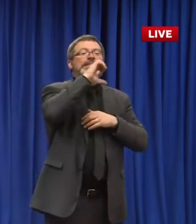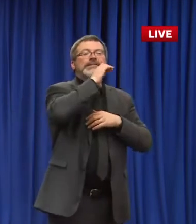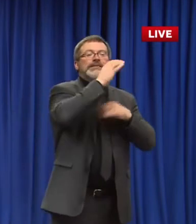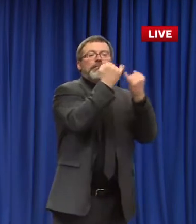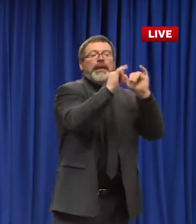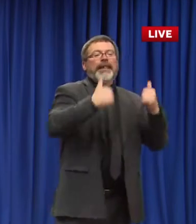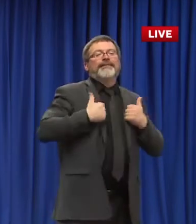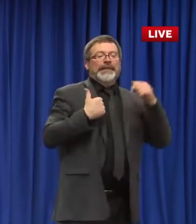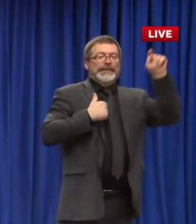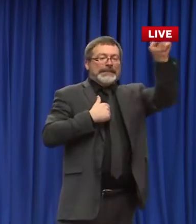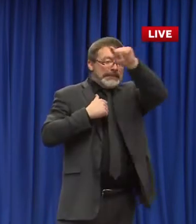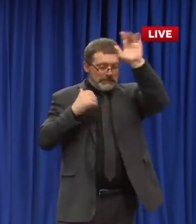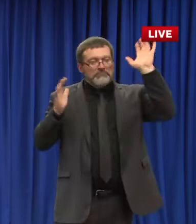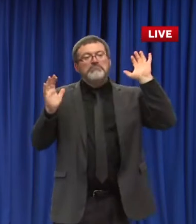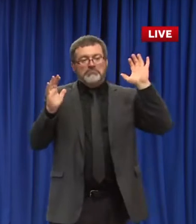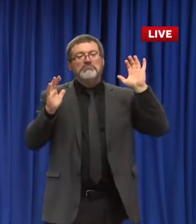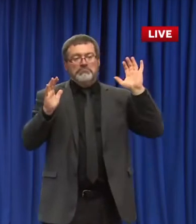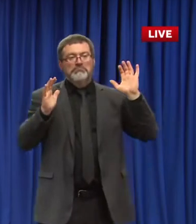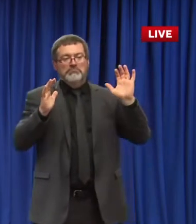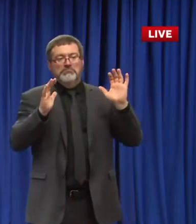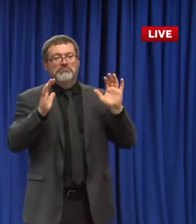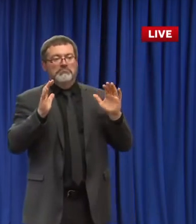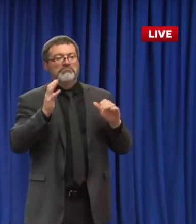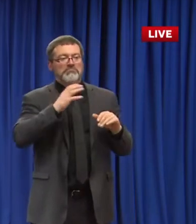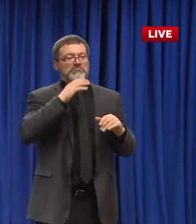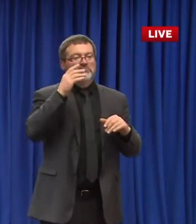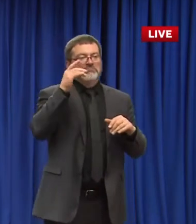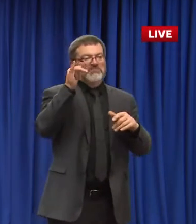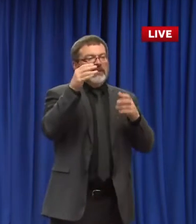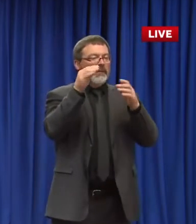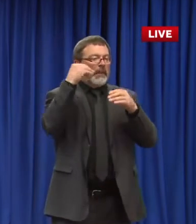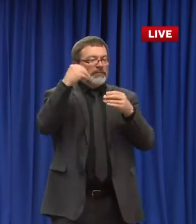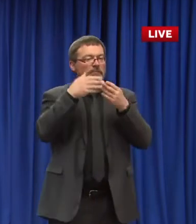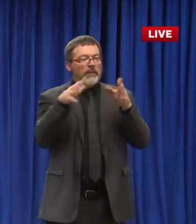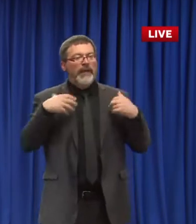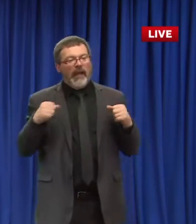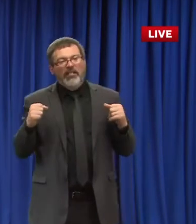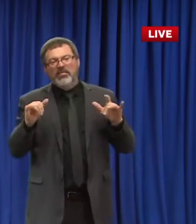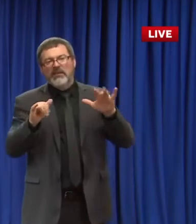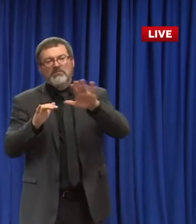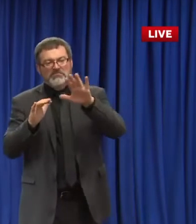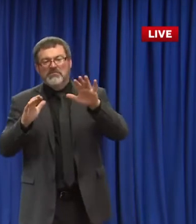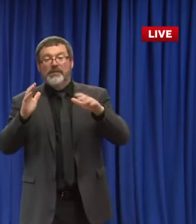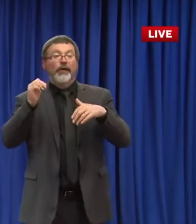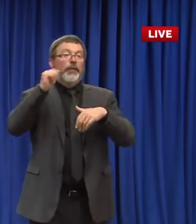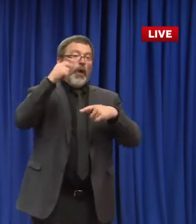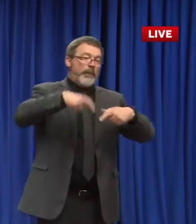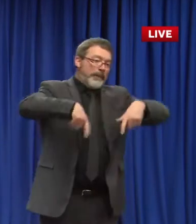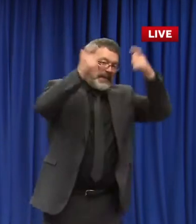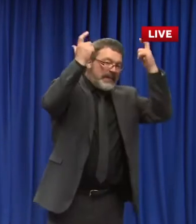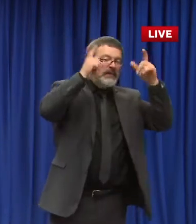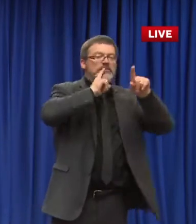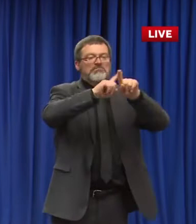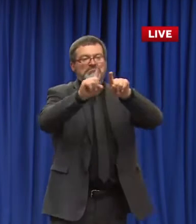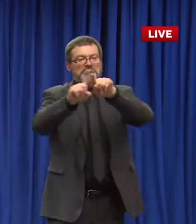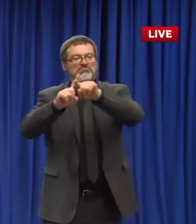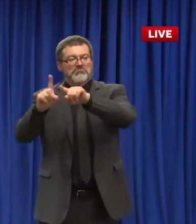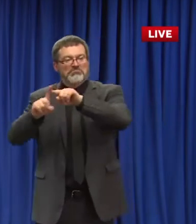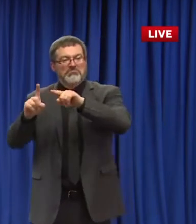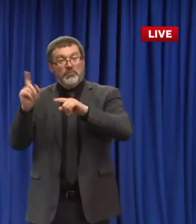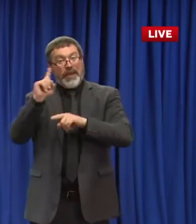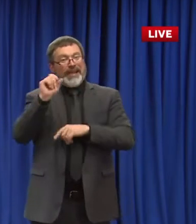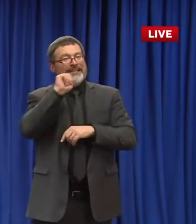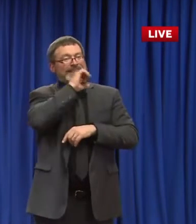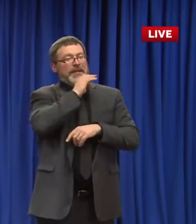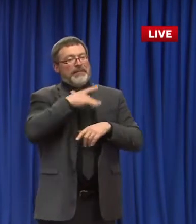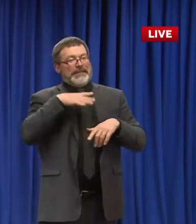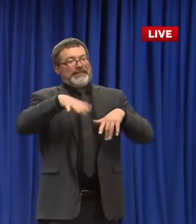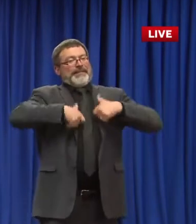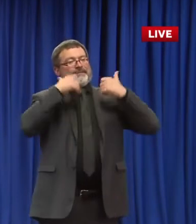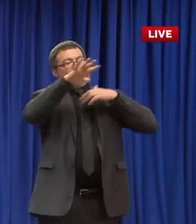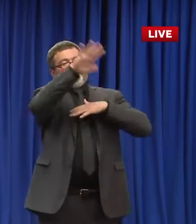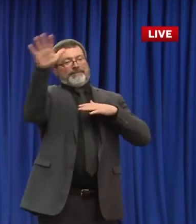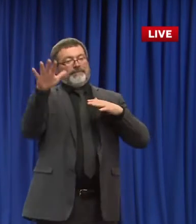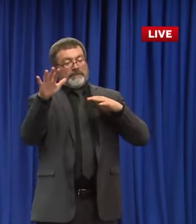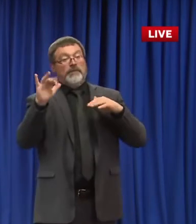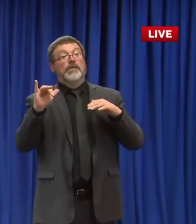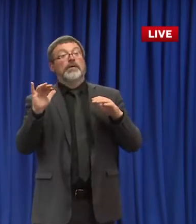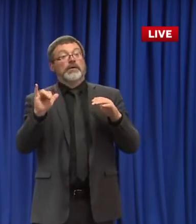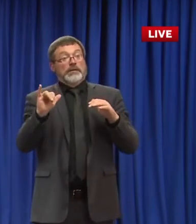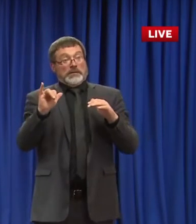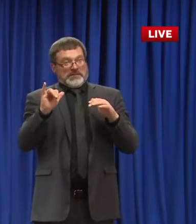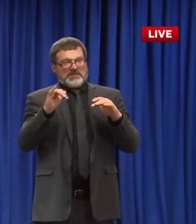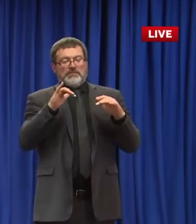THEY ARE DOING ELDERLY HOUSING COMPLEXES IN THE CITY AND SETTING UP TESTING INSIDE THOSE APARTMENT COMPLEXES TO TESTING DONE FOR SENIORS THAT LIVE THERE.